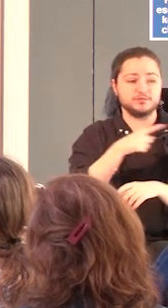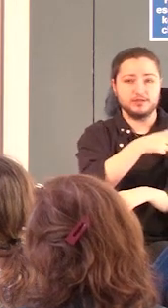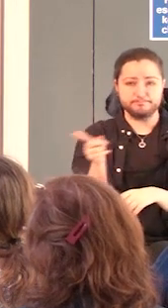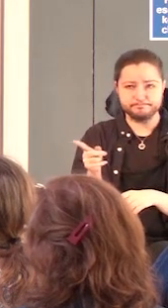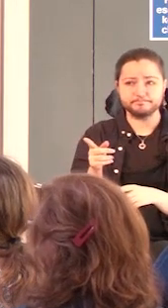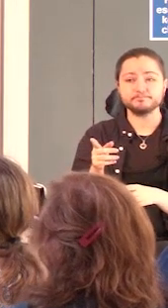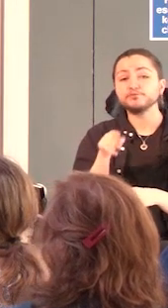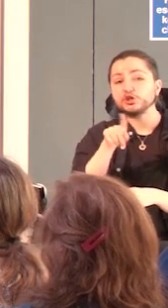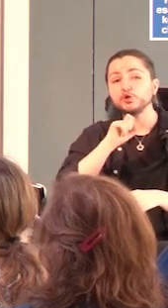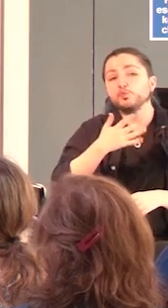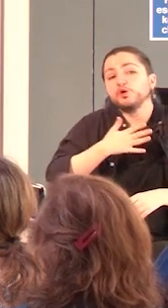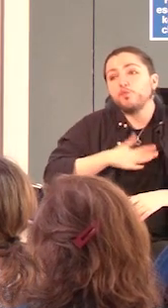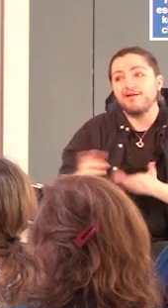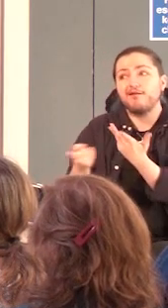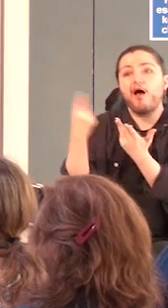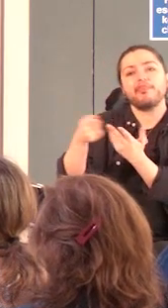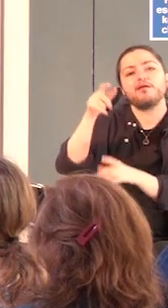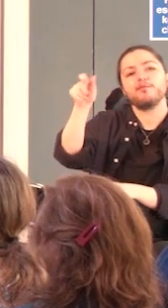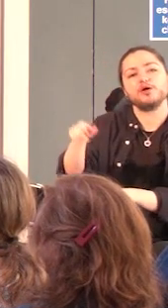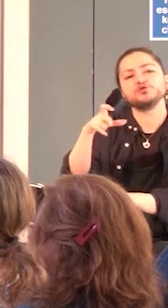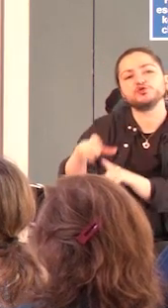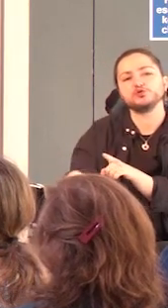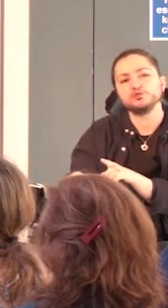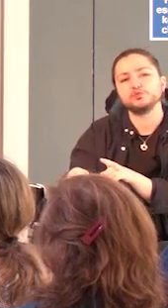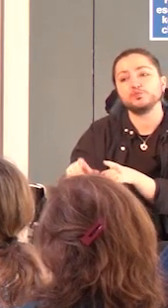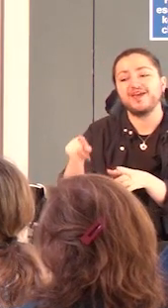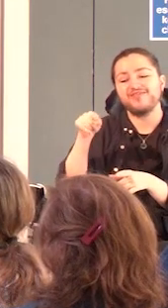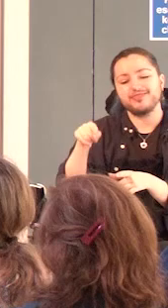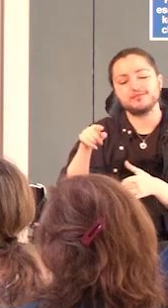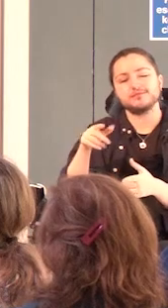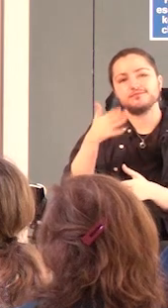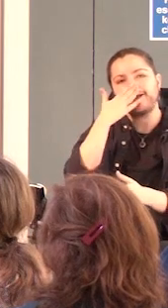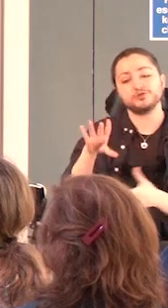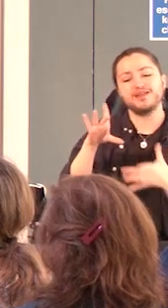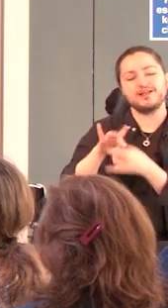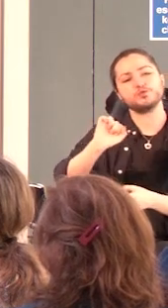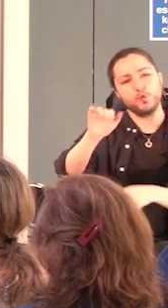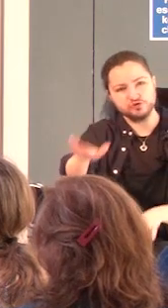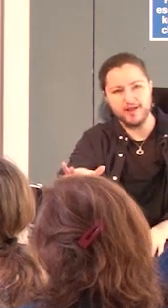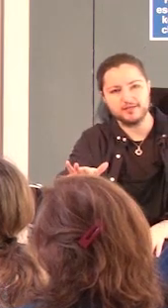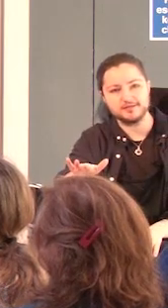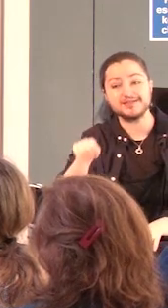what would you want someone else to do if it was your child? And I think in having those conversations, it really embedded that idea that yes,